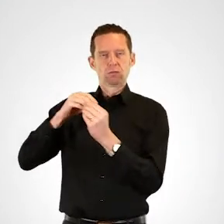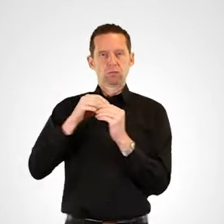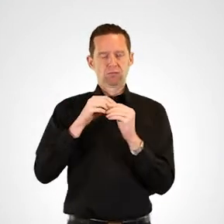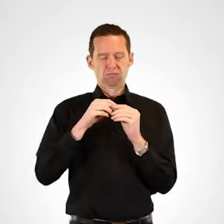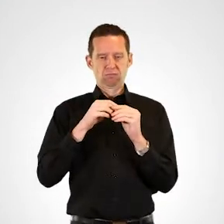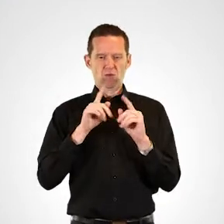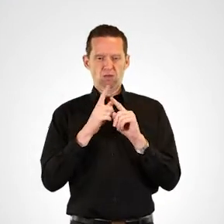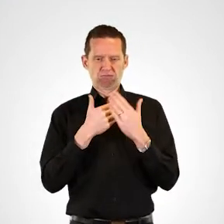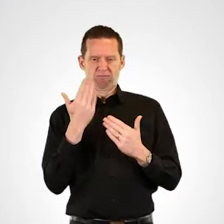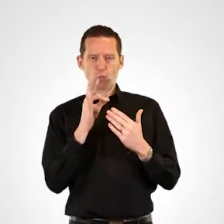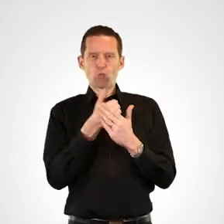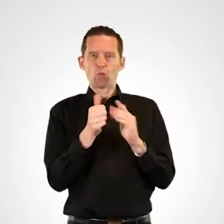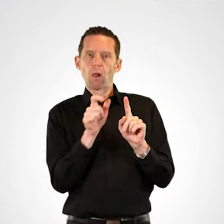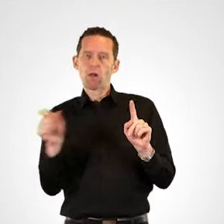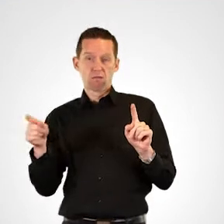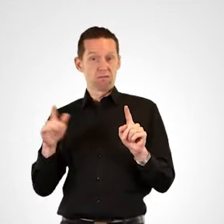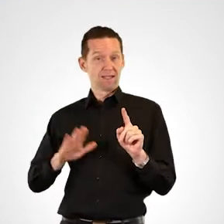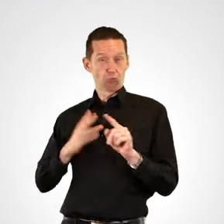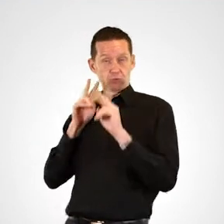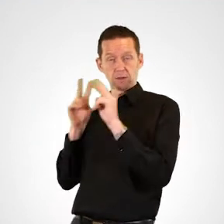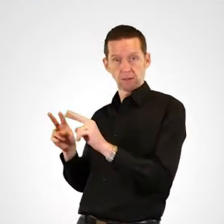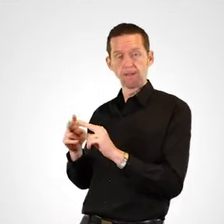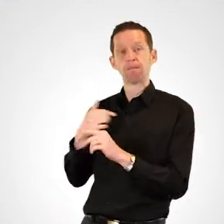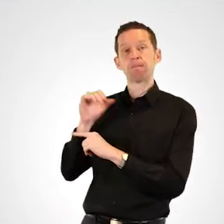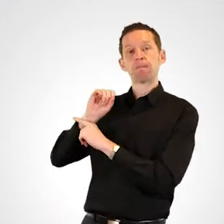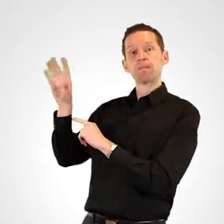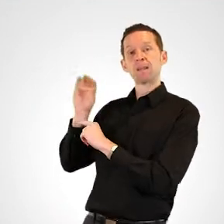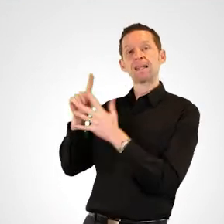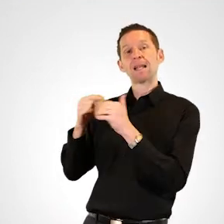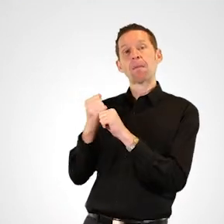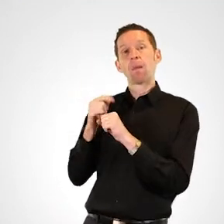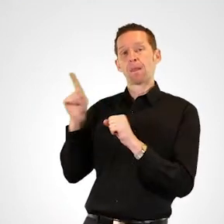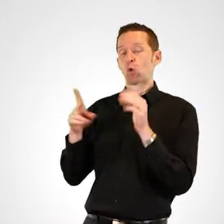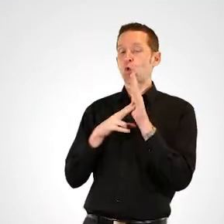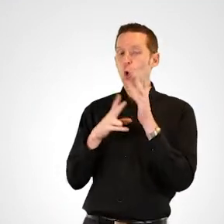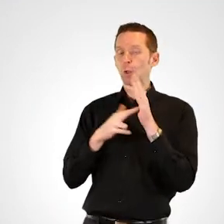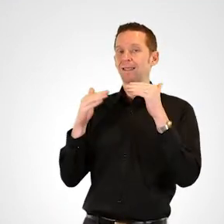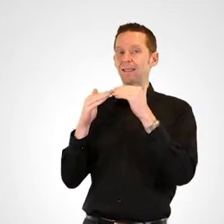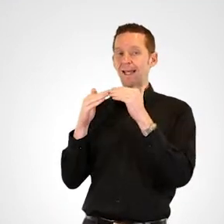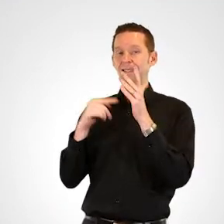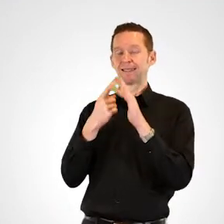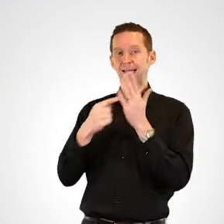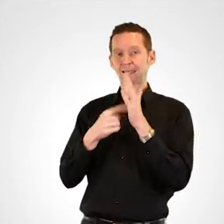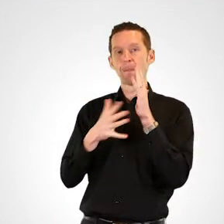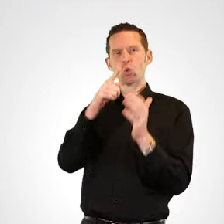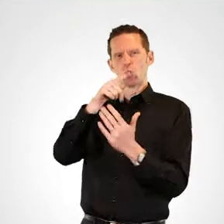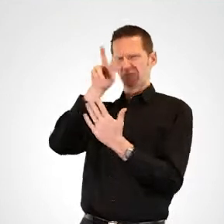However, when I show you these examples, you're going to see that it's non-standard text, so you're not going to be able to read it.